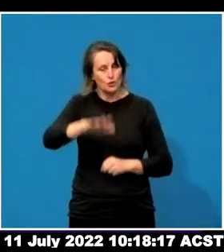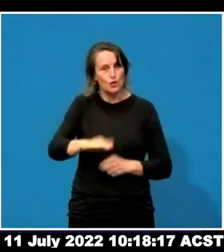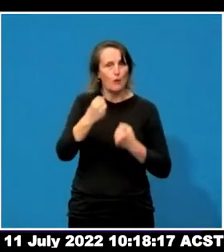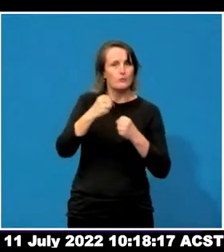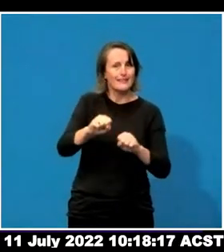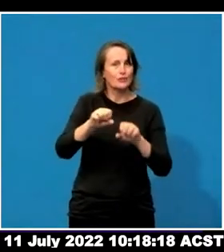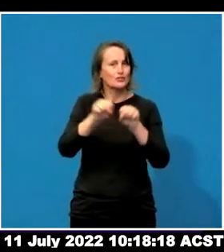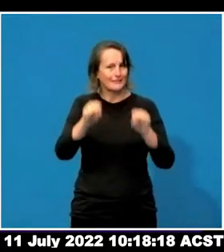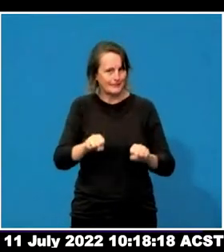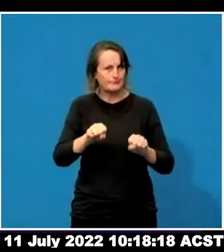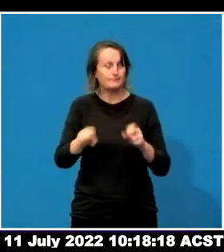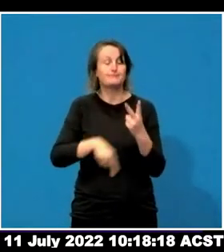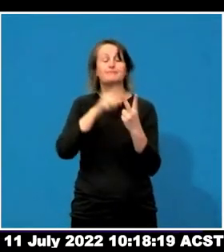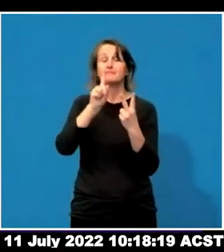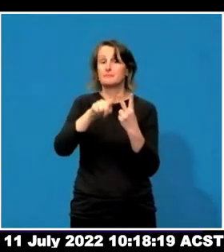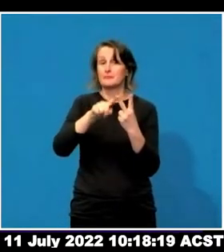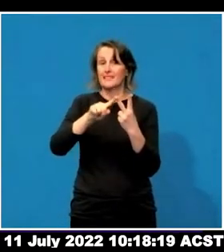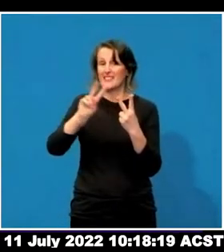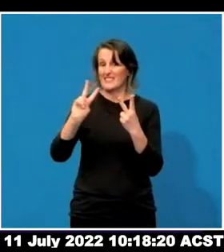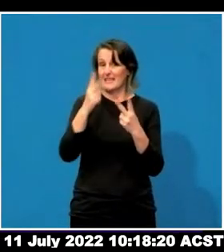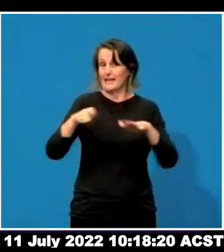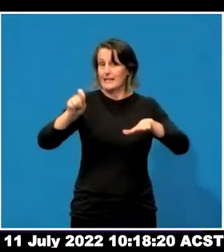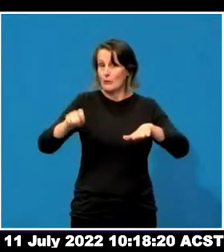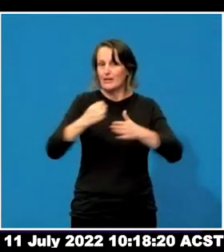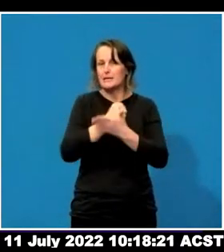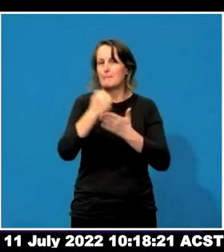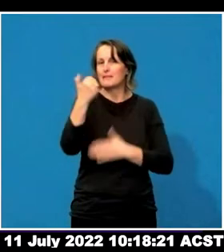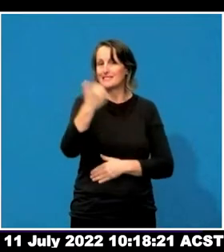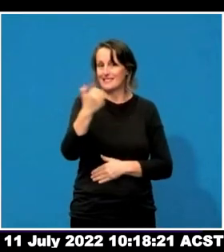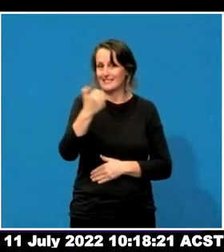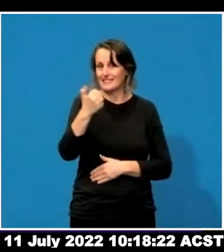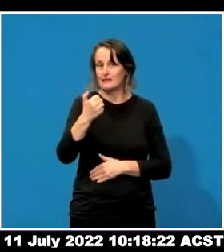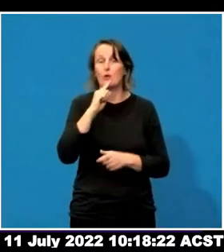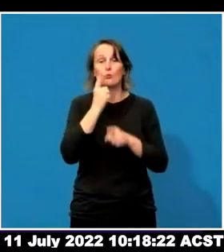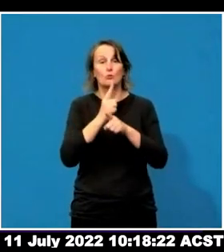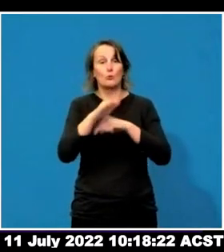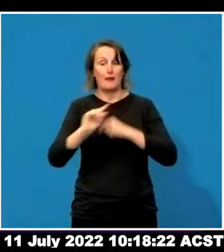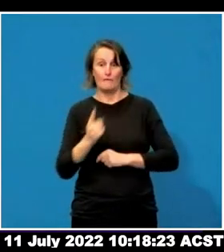Public hearing 16 considered the experiences of First Nations children with disability in